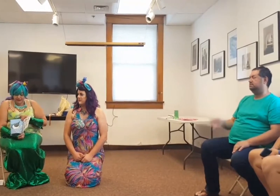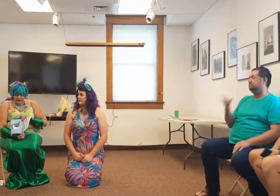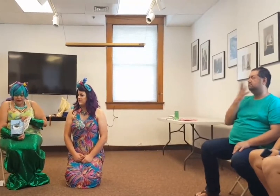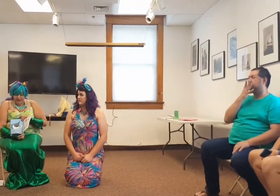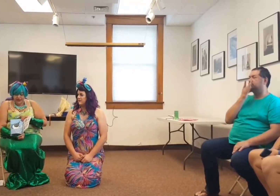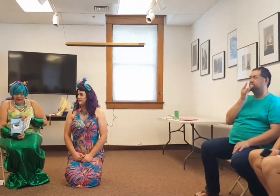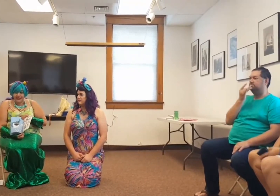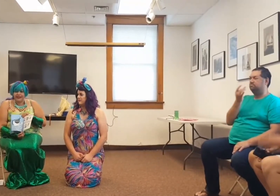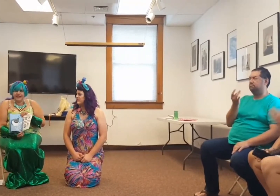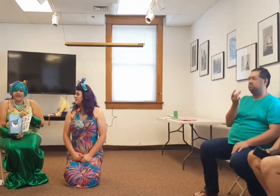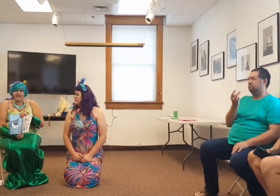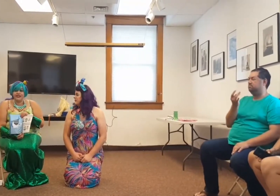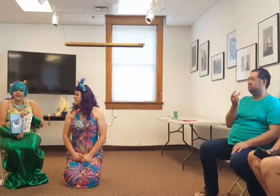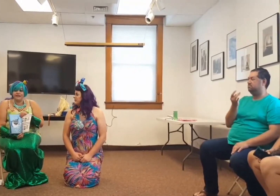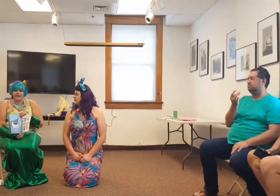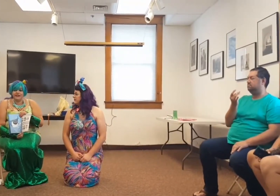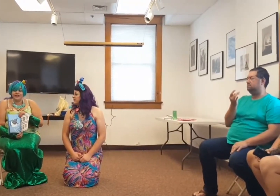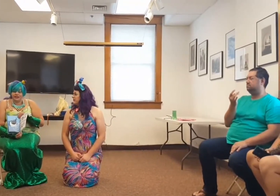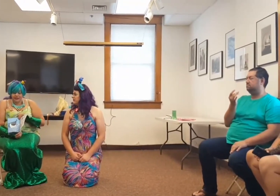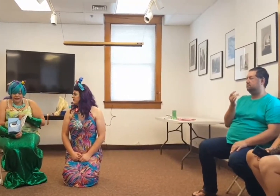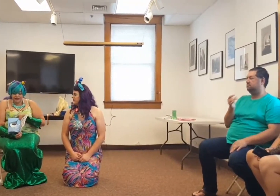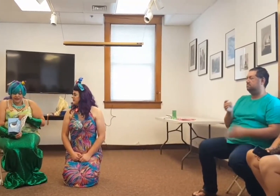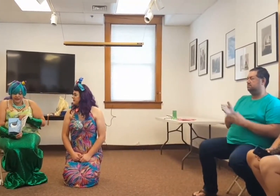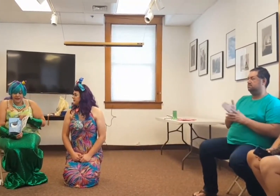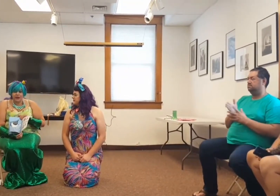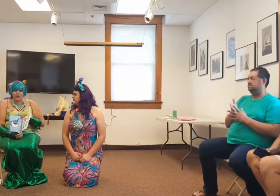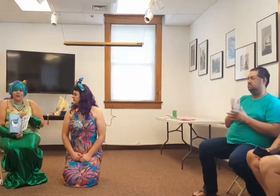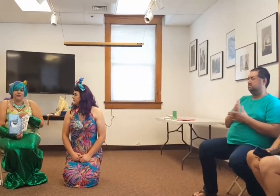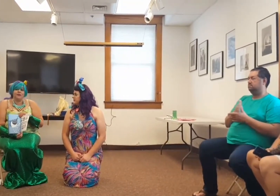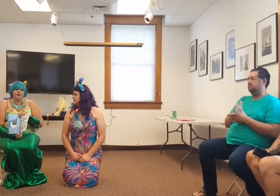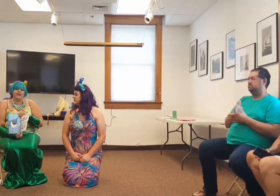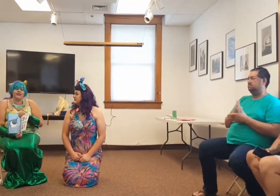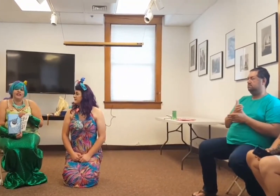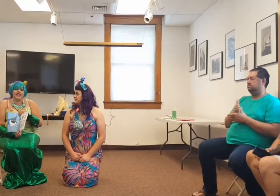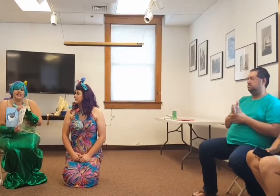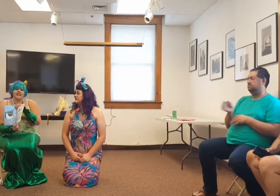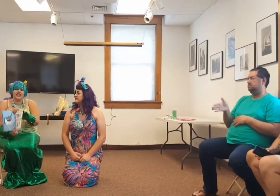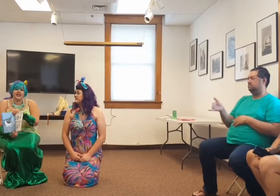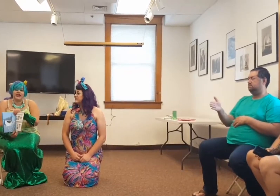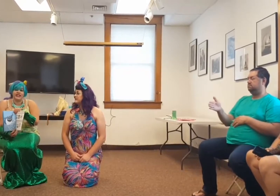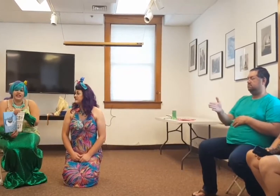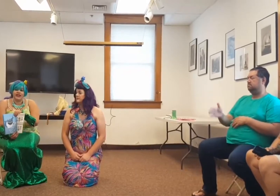That was good. ZOEY: They shared the fish. So, we learned that sharing is caring.